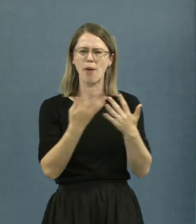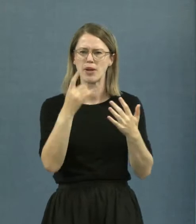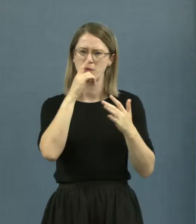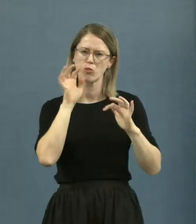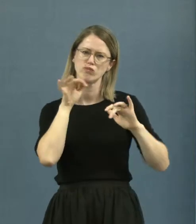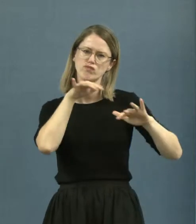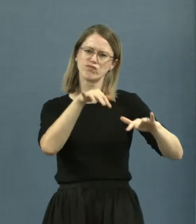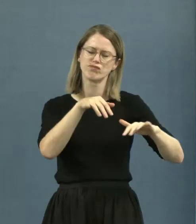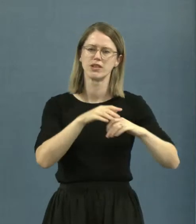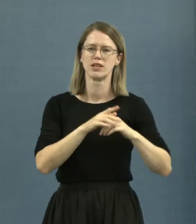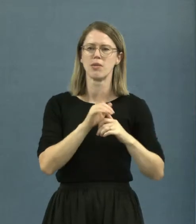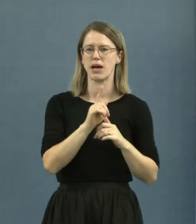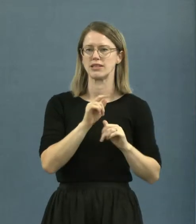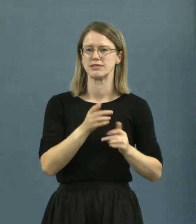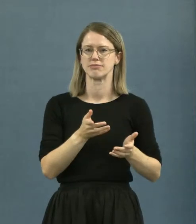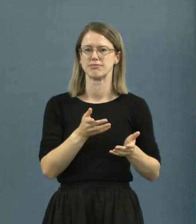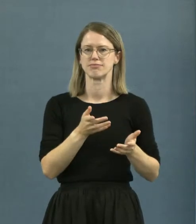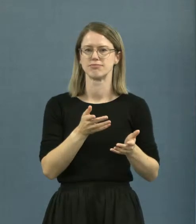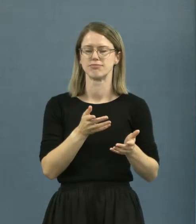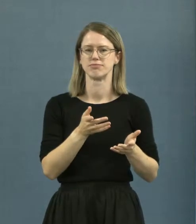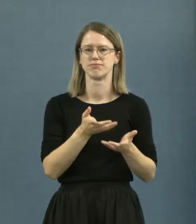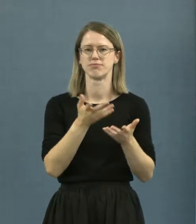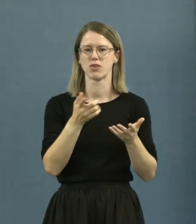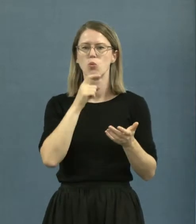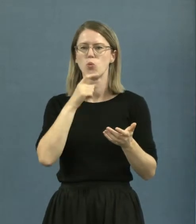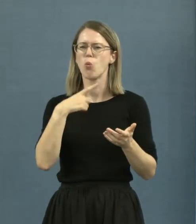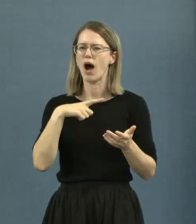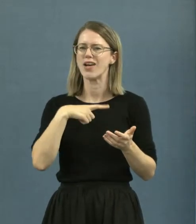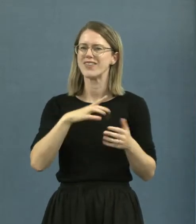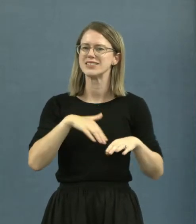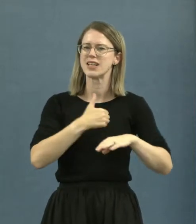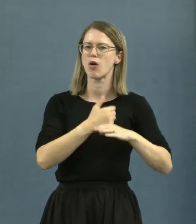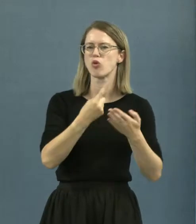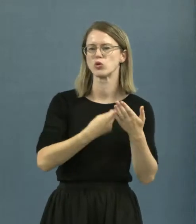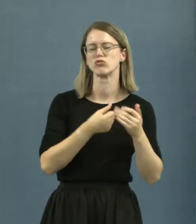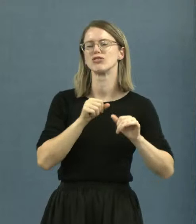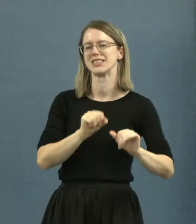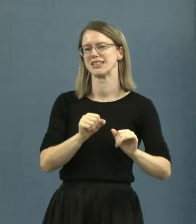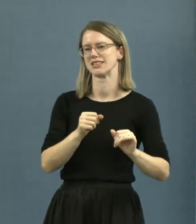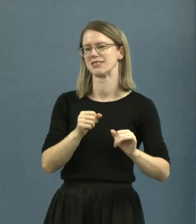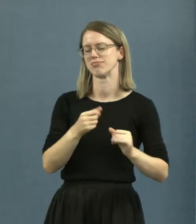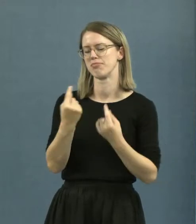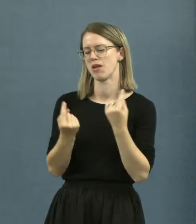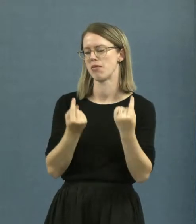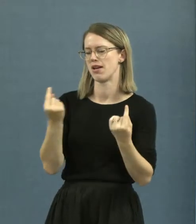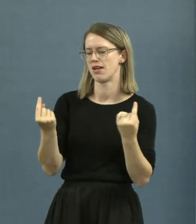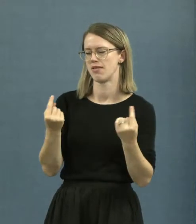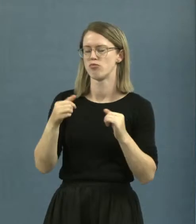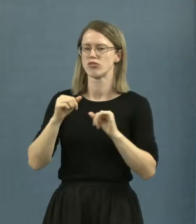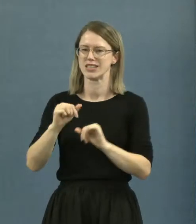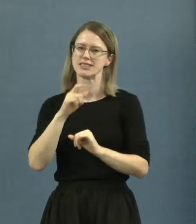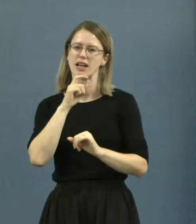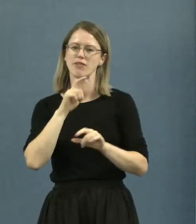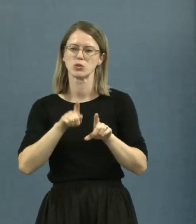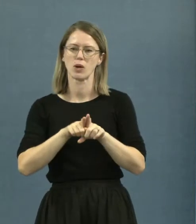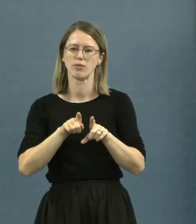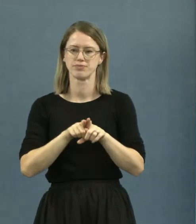patients through that. But it's predominantly there to keep patients safe as well as helping to protect staff as